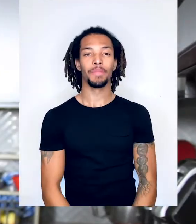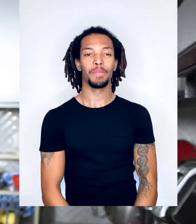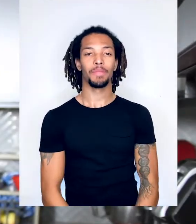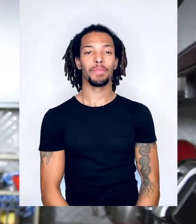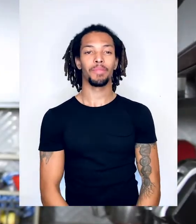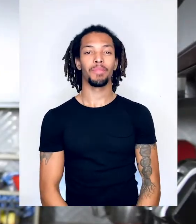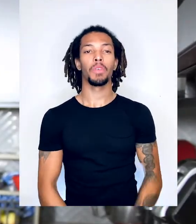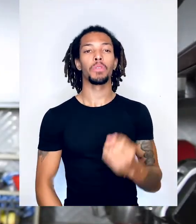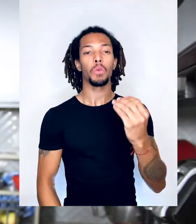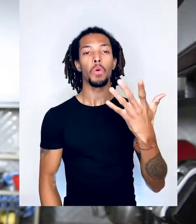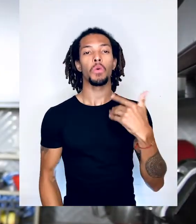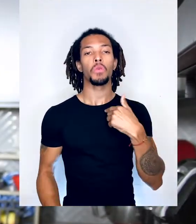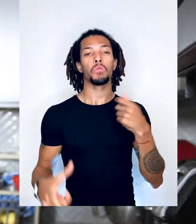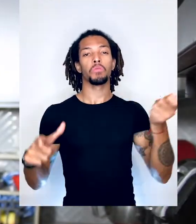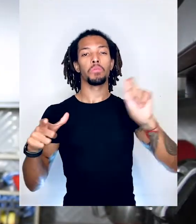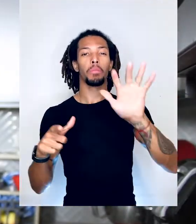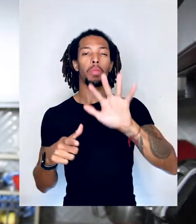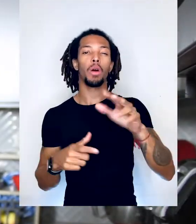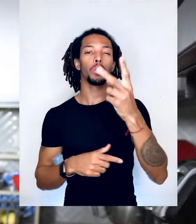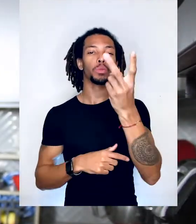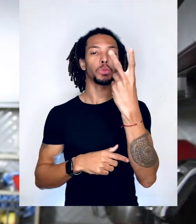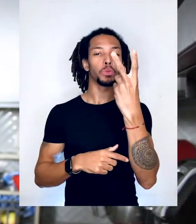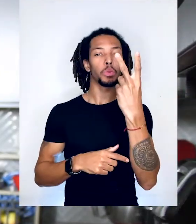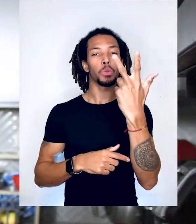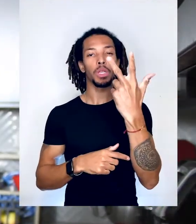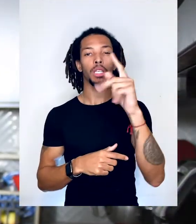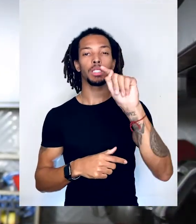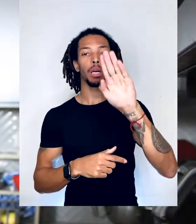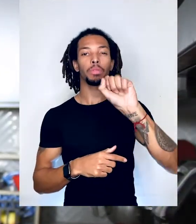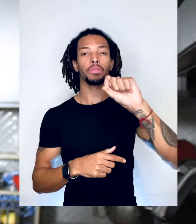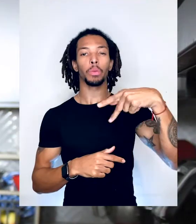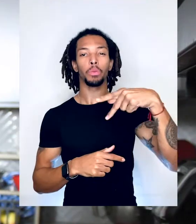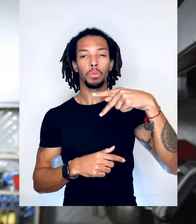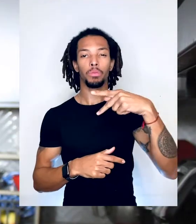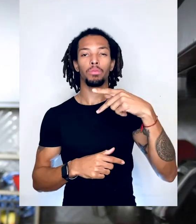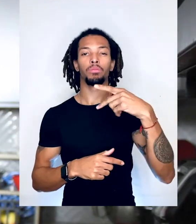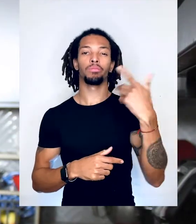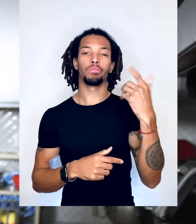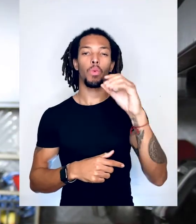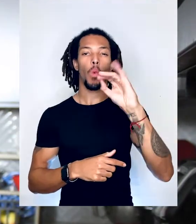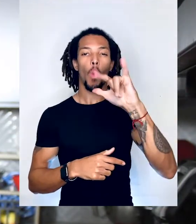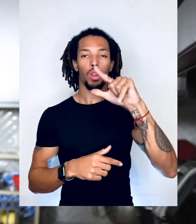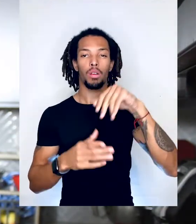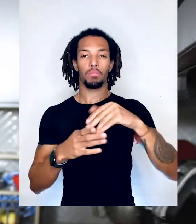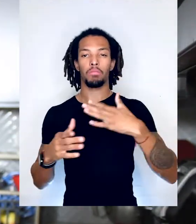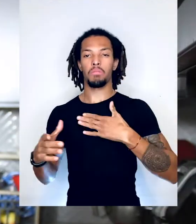So I'm heating about 2-3 tablespoons of oil in my skillet. An 8-inch skillet will work best for this size,